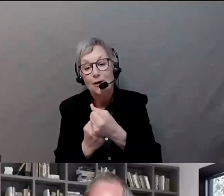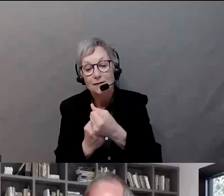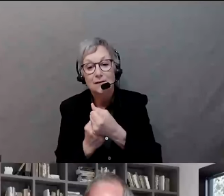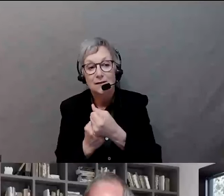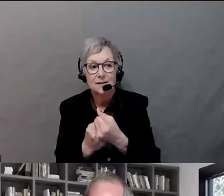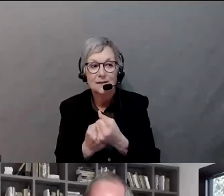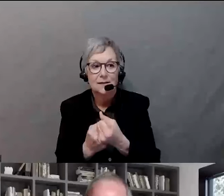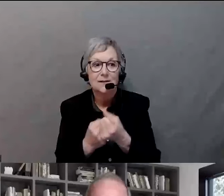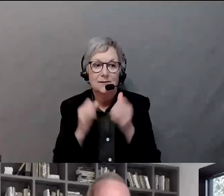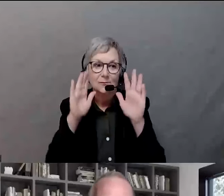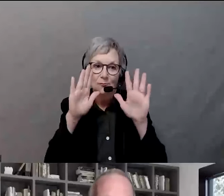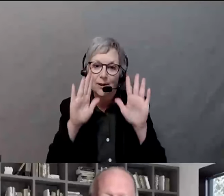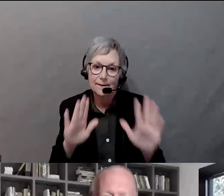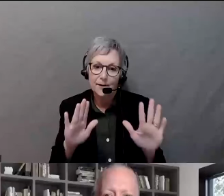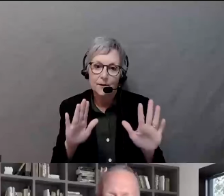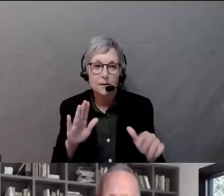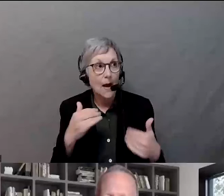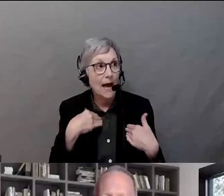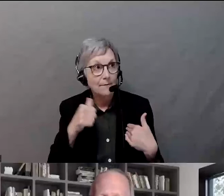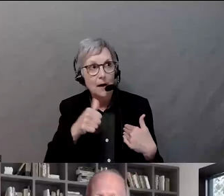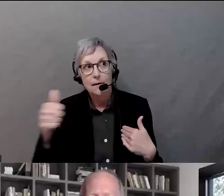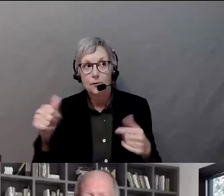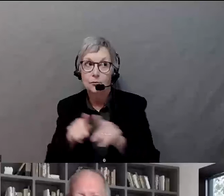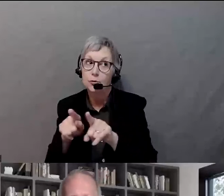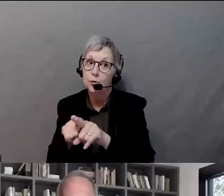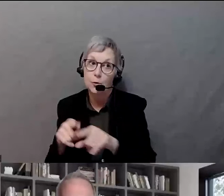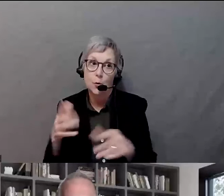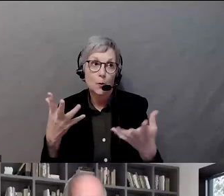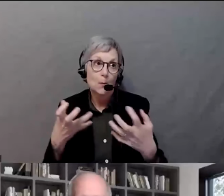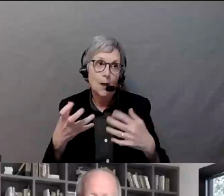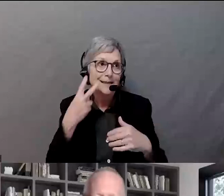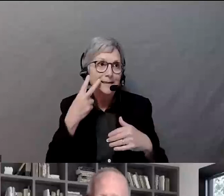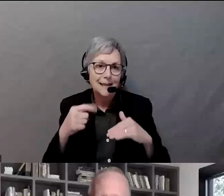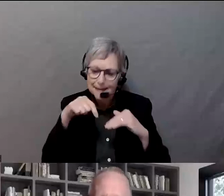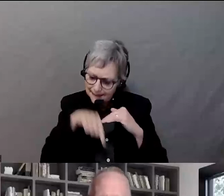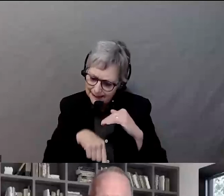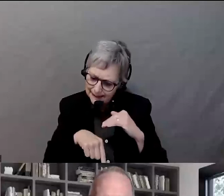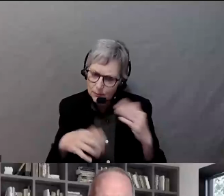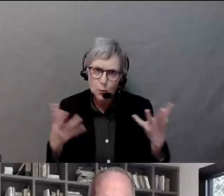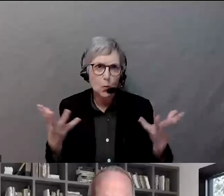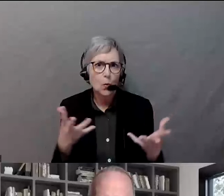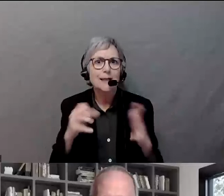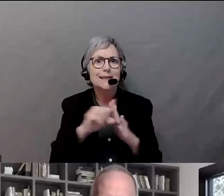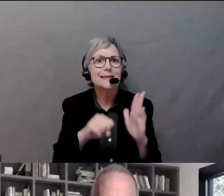: THERE ARE OTHERS AS WELL. WE WANT TO SEE THE DETAILS OF WHAT STATES ARE PUTTING TOGETHER. LET'S SHARE THOSE AND MAKE THEM